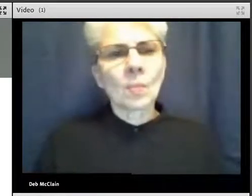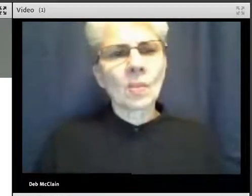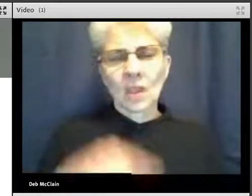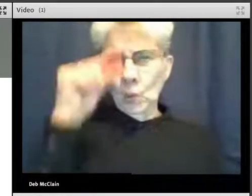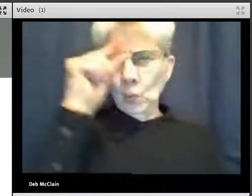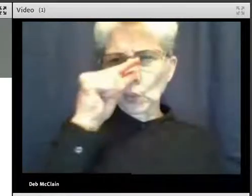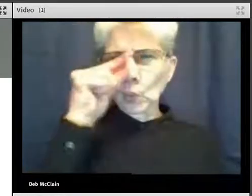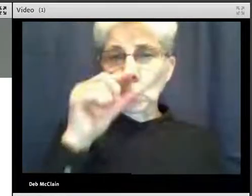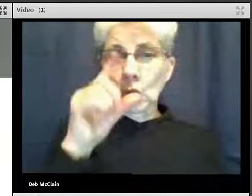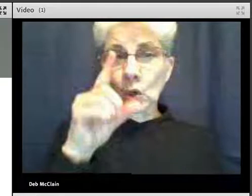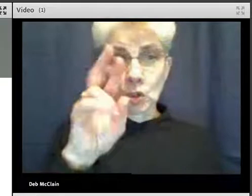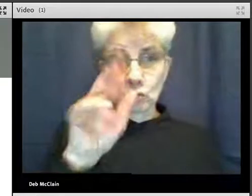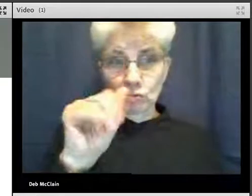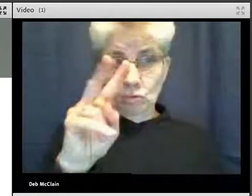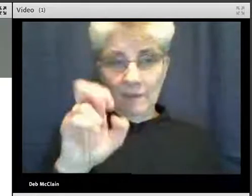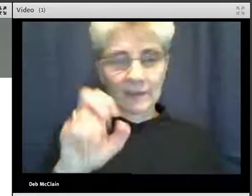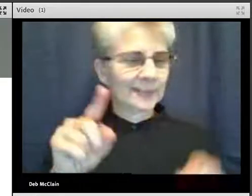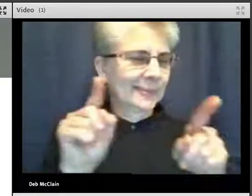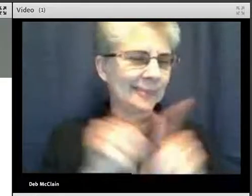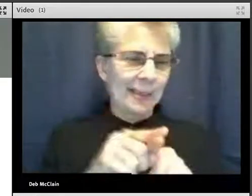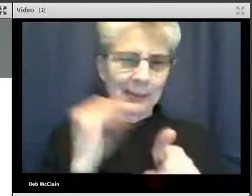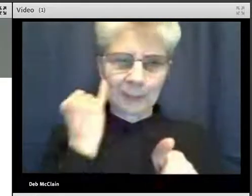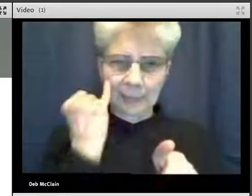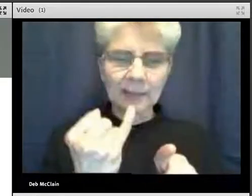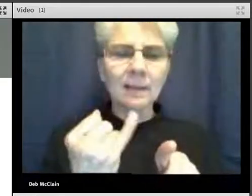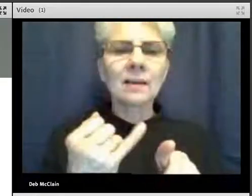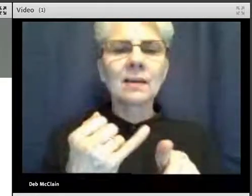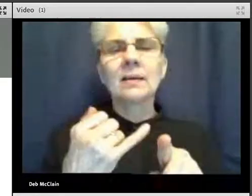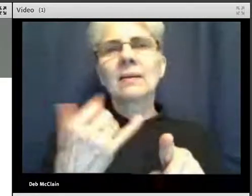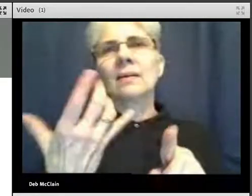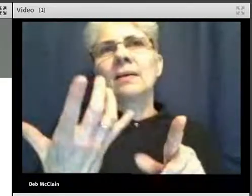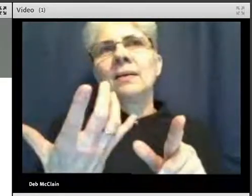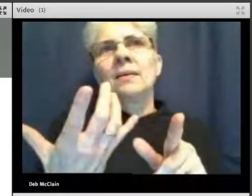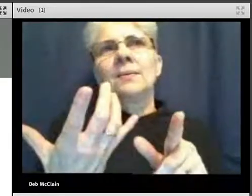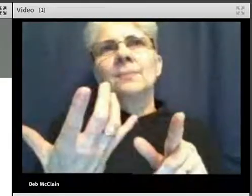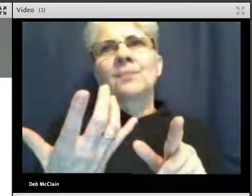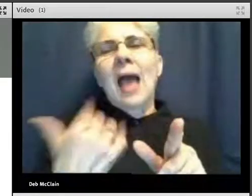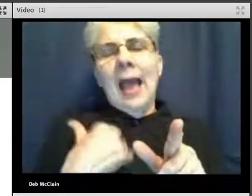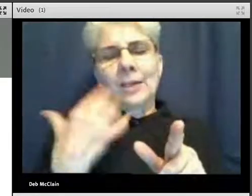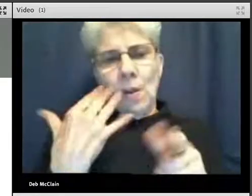So Google Drive, the same thing, and, you know, optimally trying.